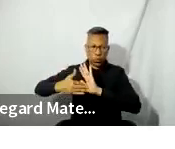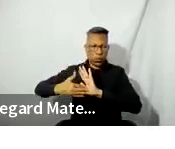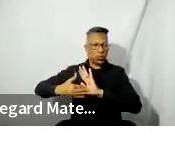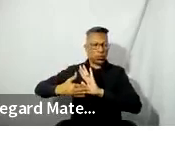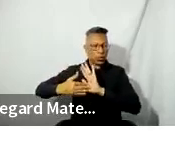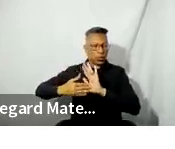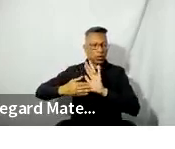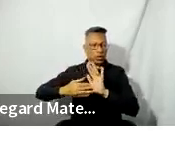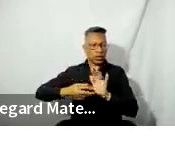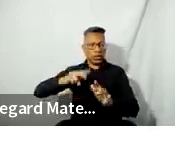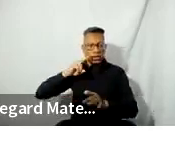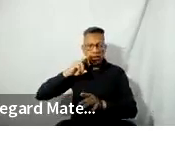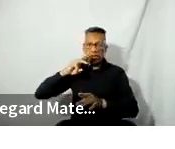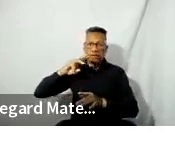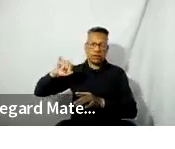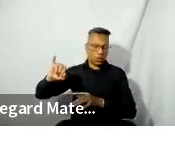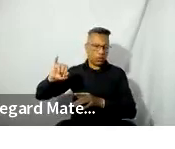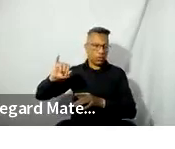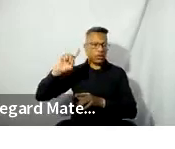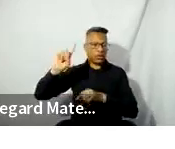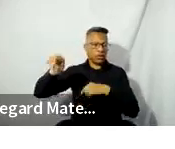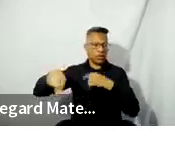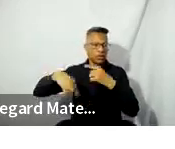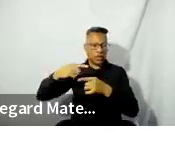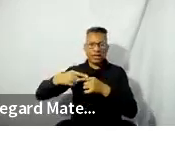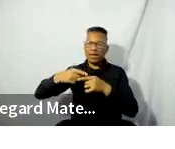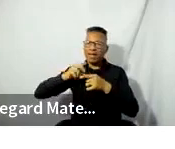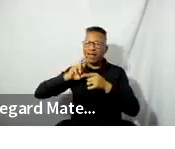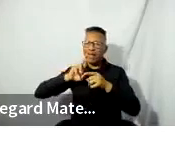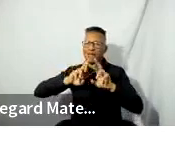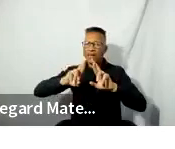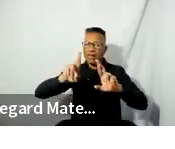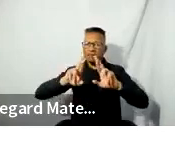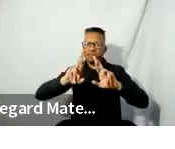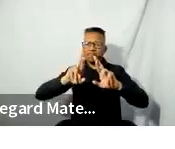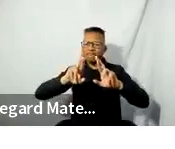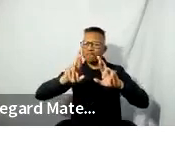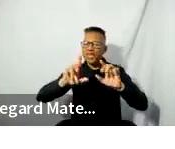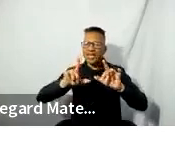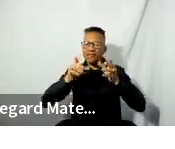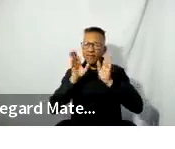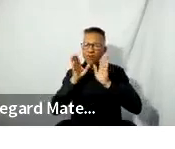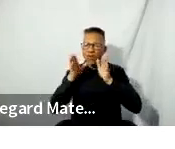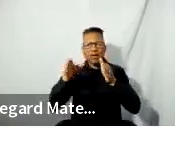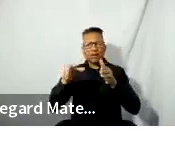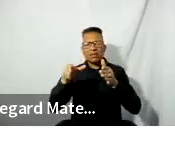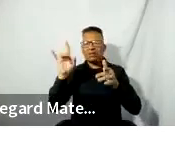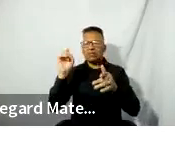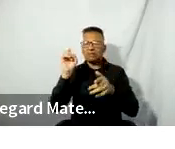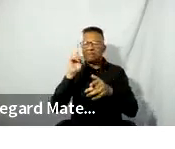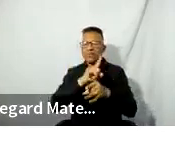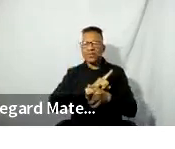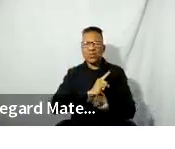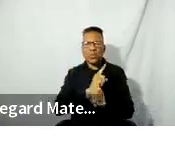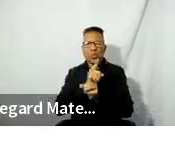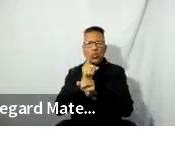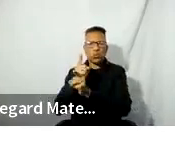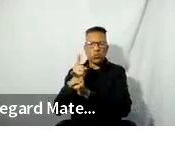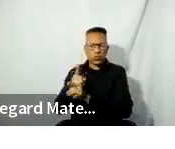discussion of it, we see that there is little specific reference to, for example, meaning to, for example, meaning or word meaning in the in this law law itself,